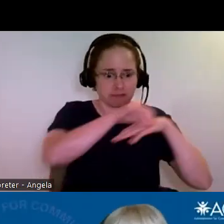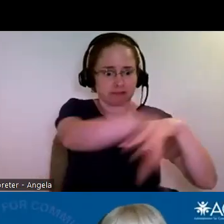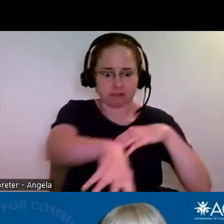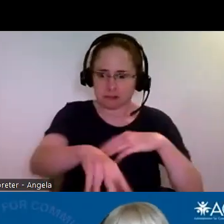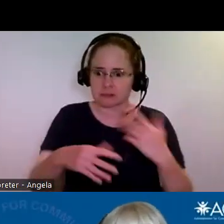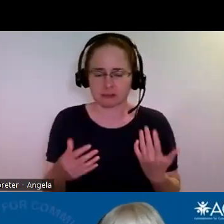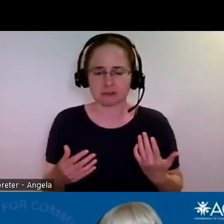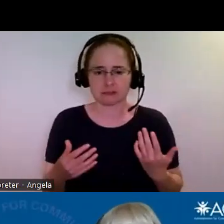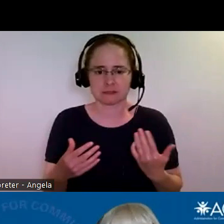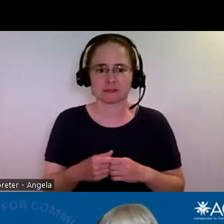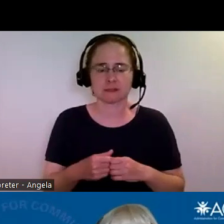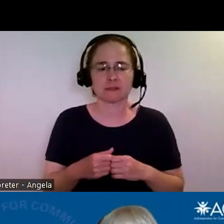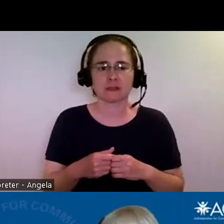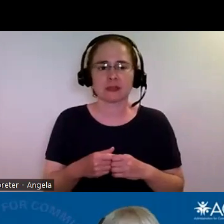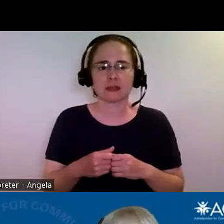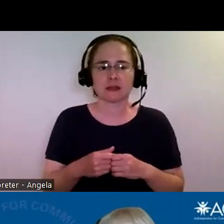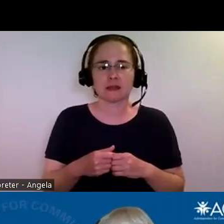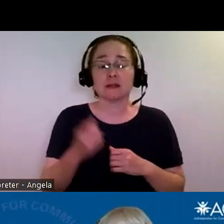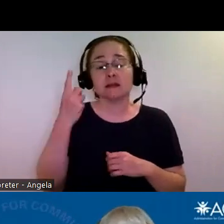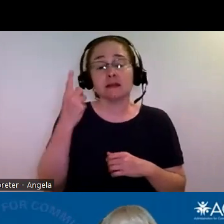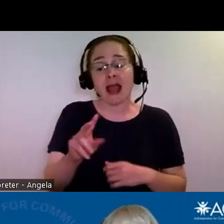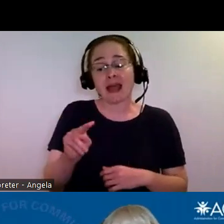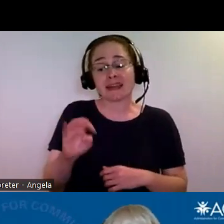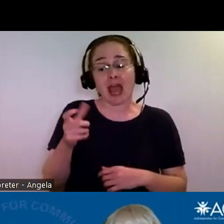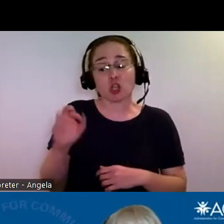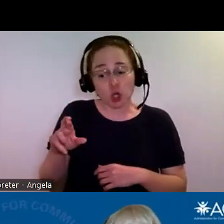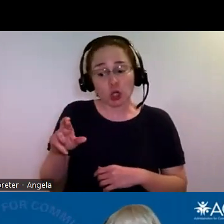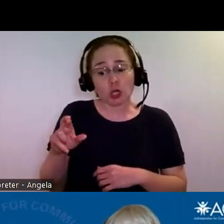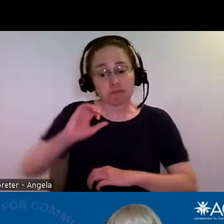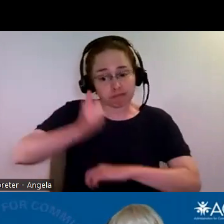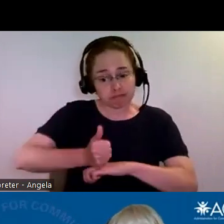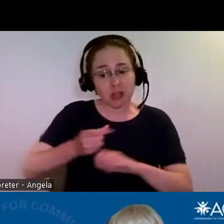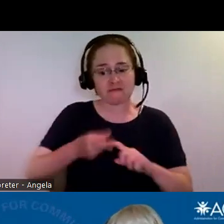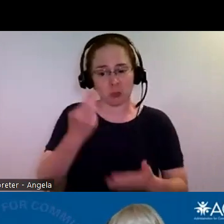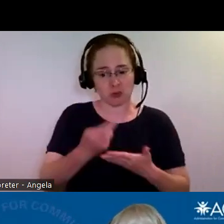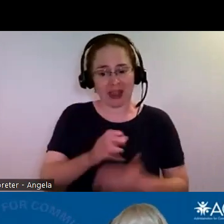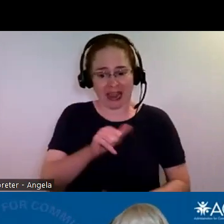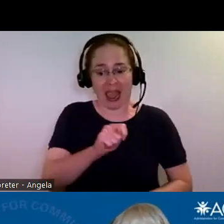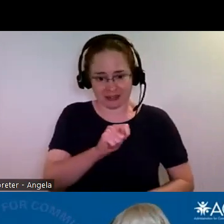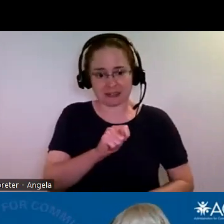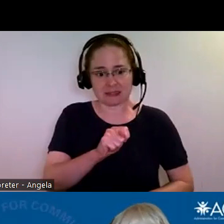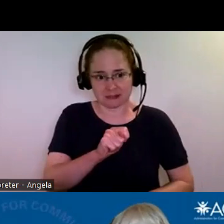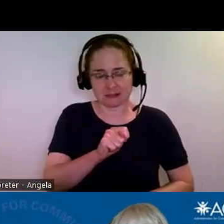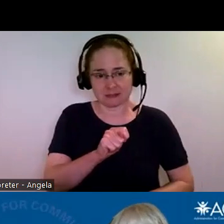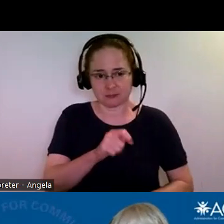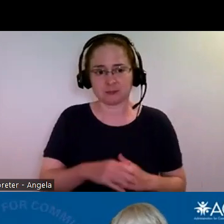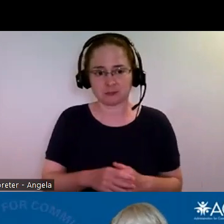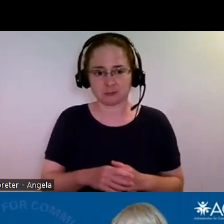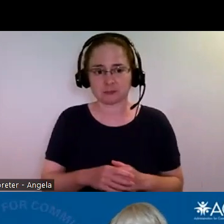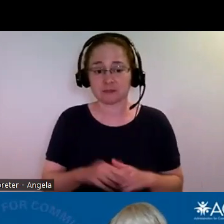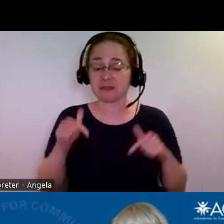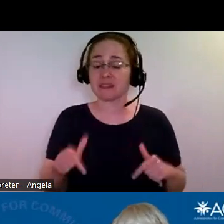ways. One way is that NIDILRR was created by the Rehabilitation Act. And this webinar highlighted